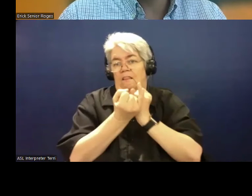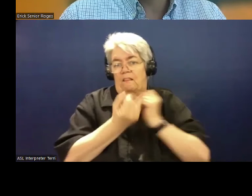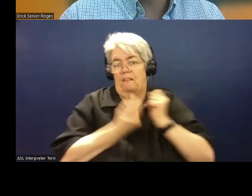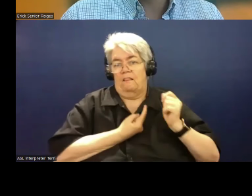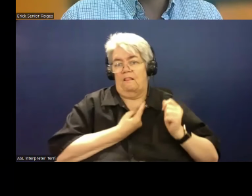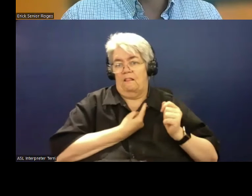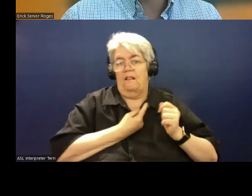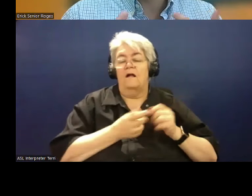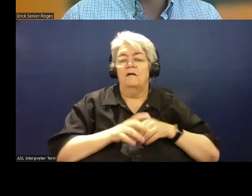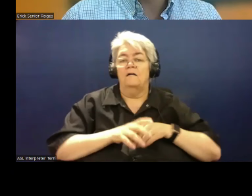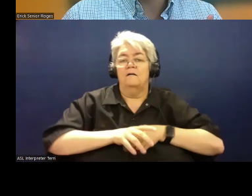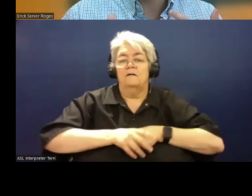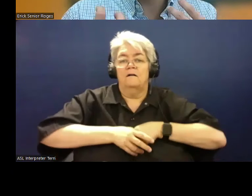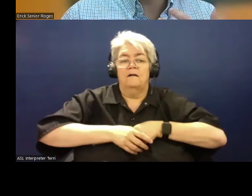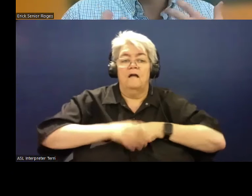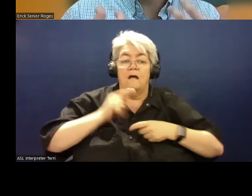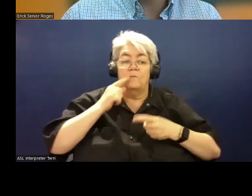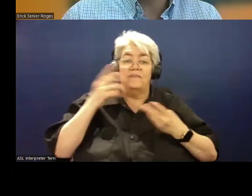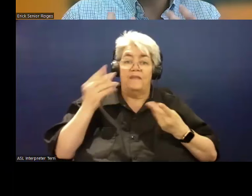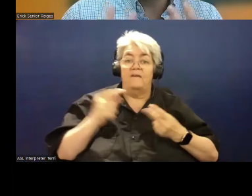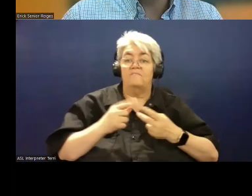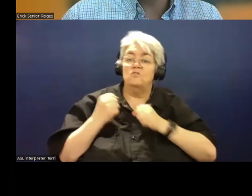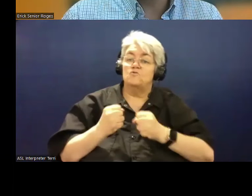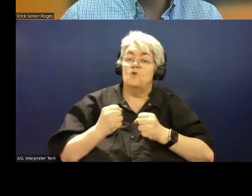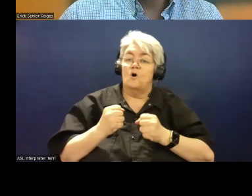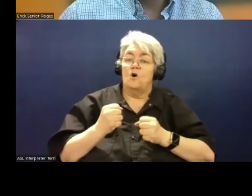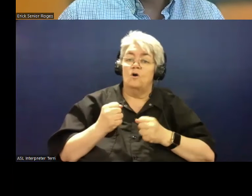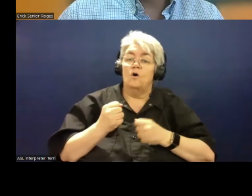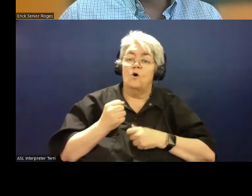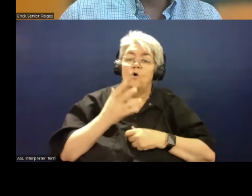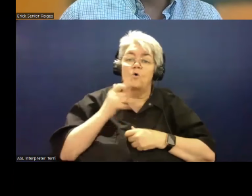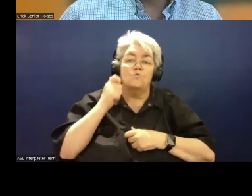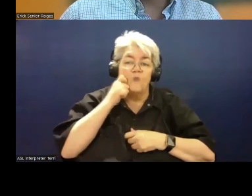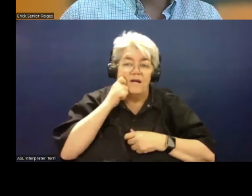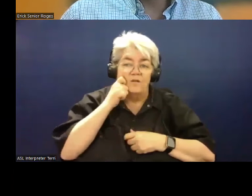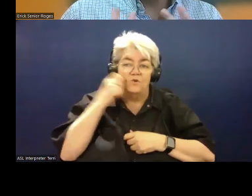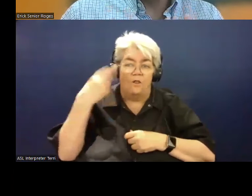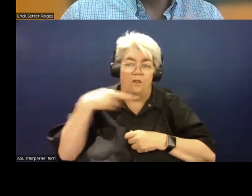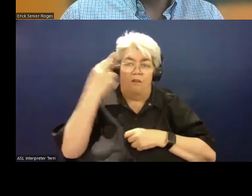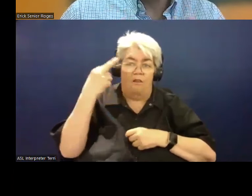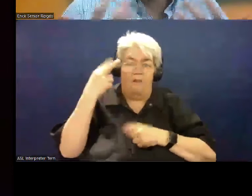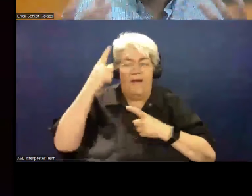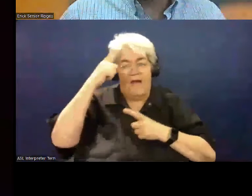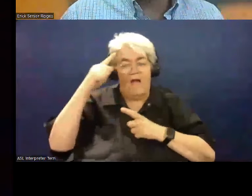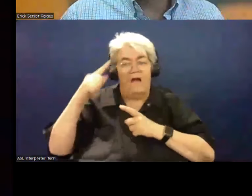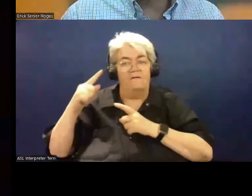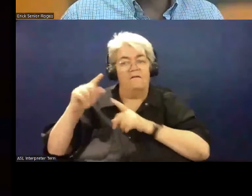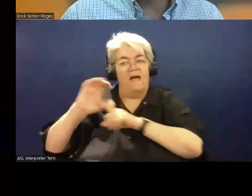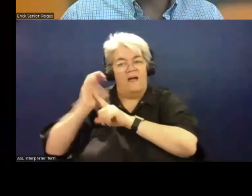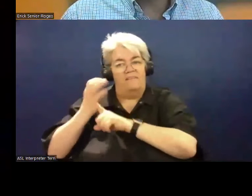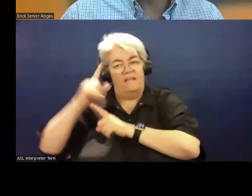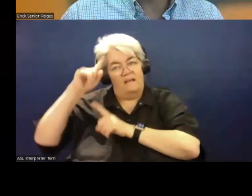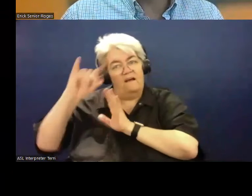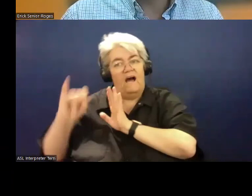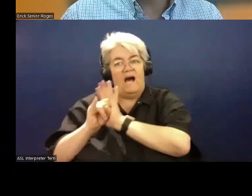WHEN WE THINK ABOUT STRONG RACIAL ETHNIC IDENTITY. SO THE LITERATURE SAYS AND WE UNDERSTAND